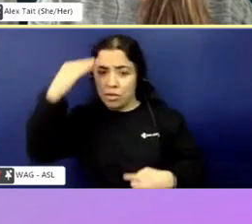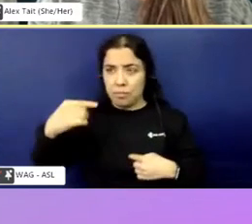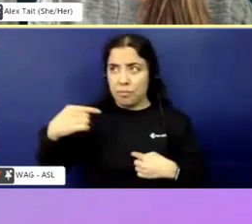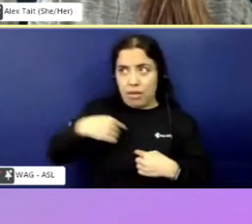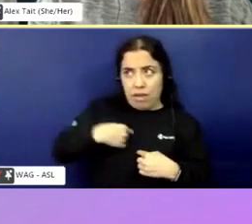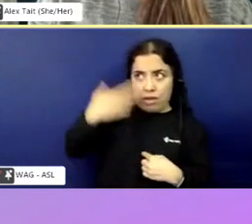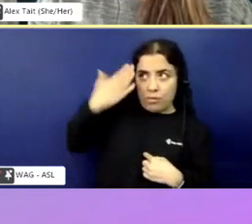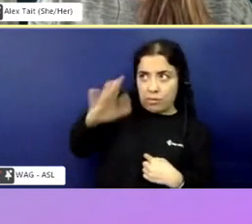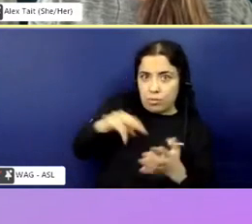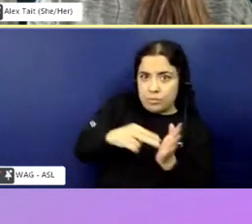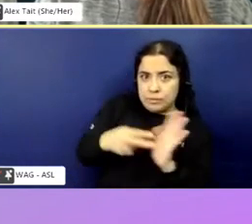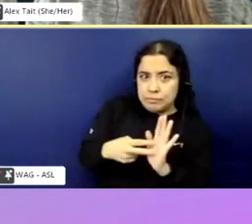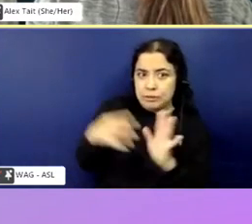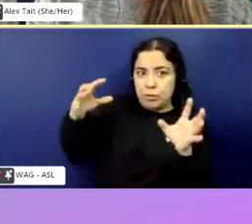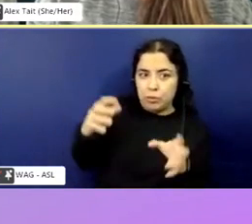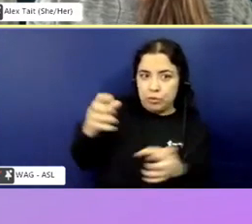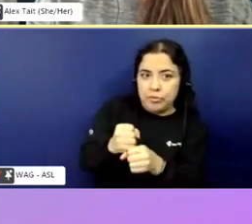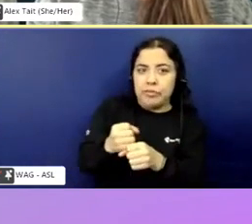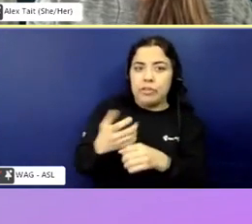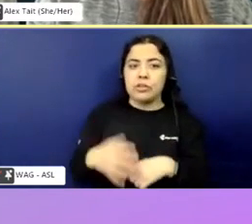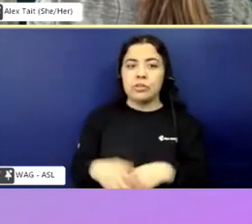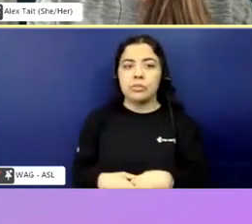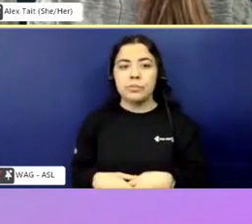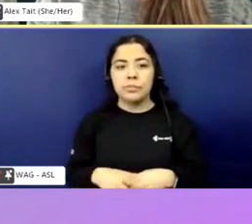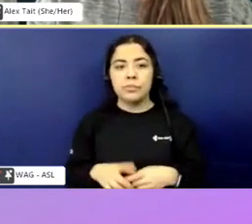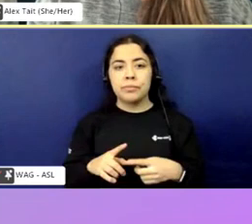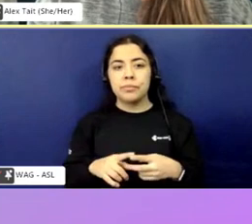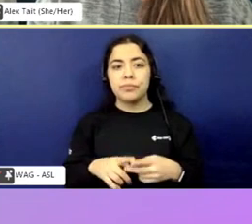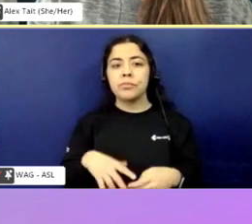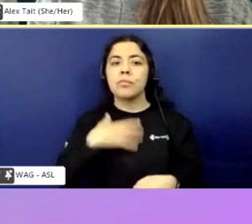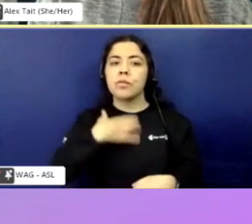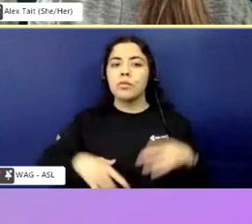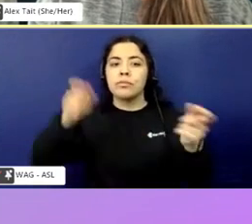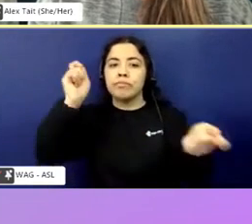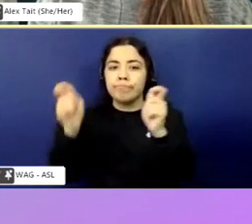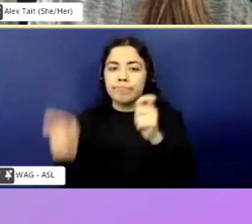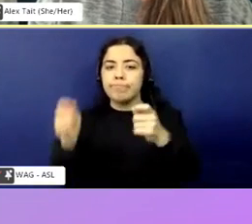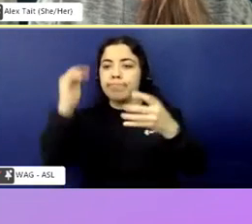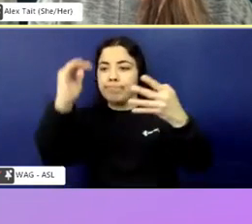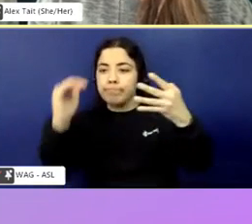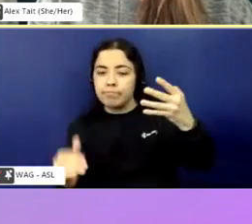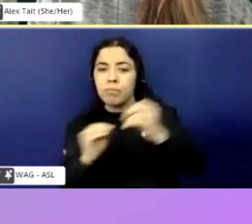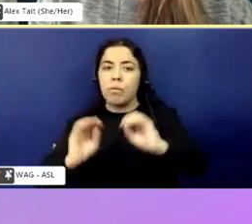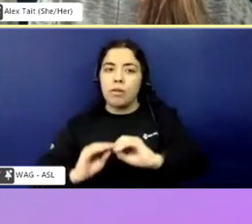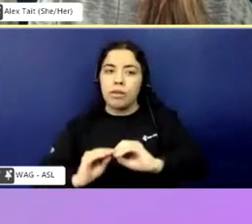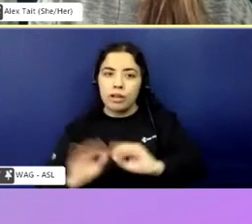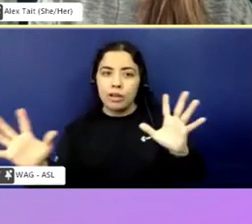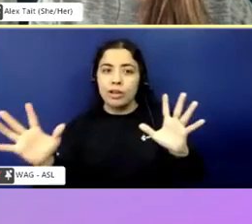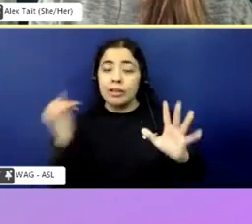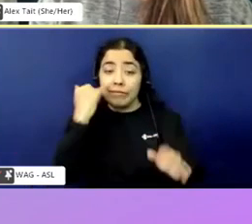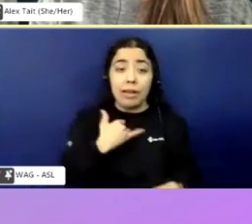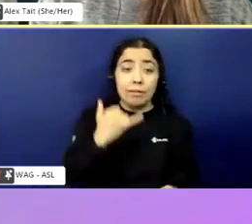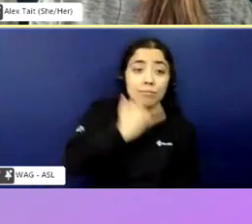initials. I wish that they would take you through the process step by step and more importantly let you make adjustments when you've made a